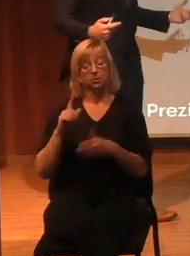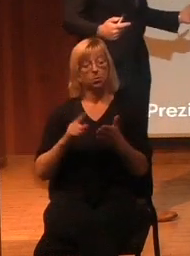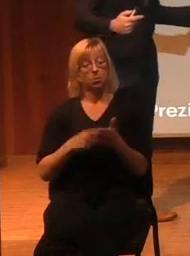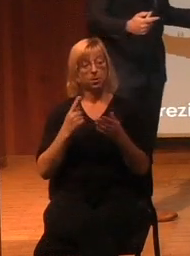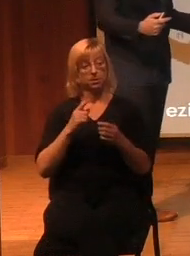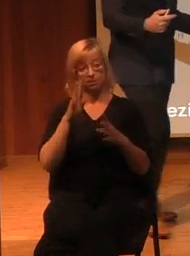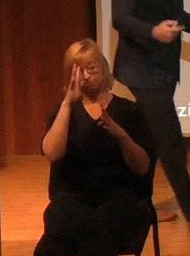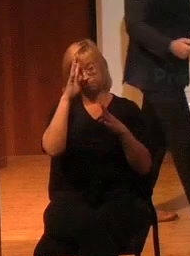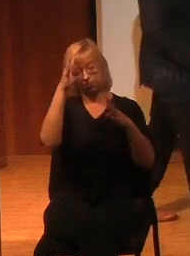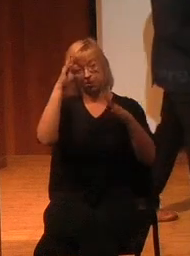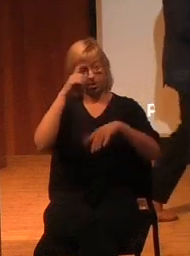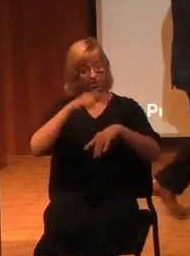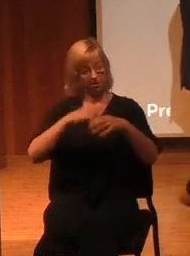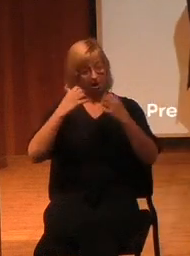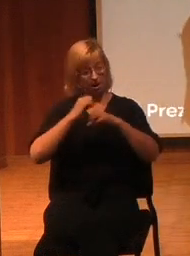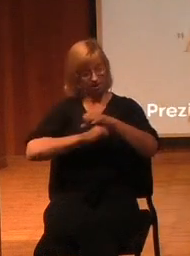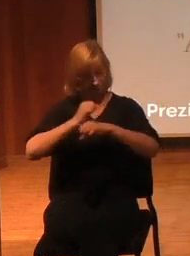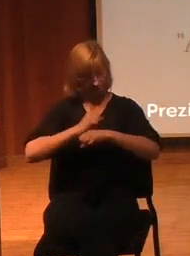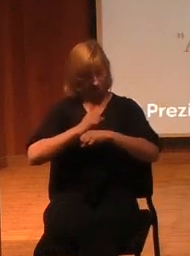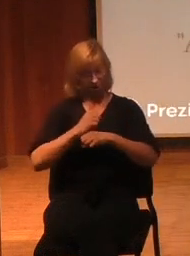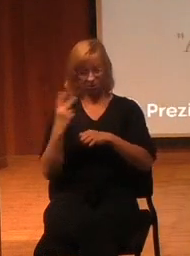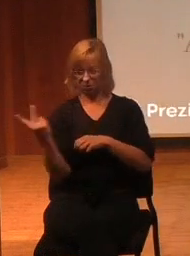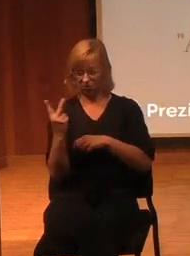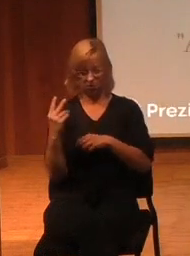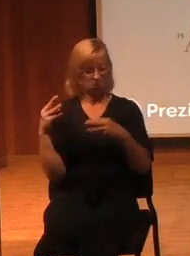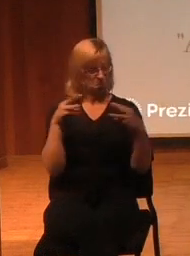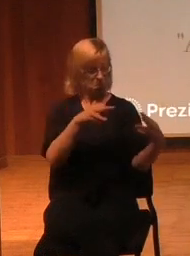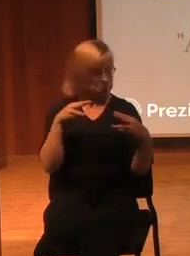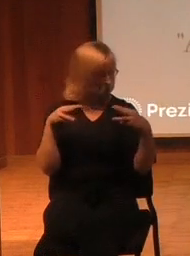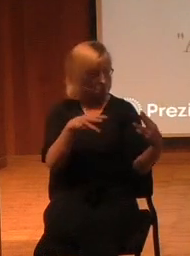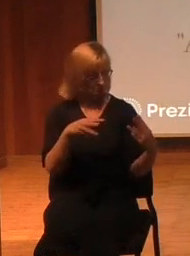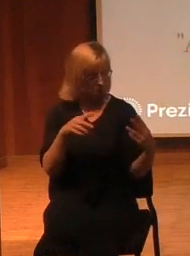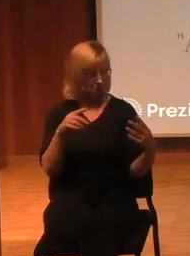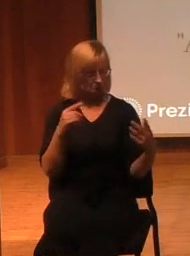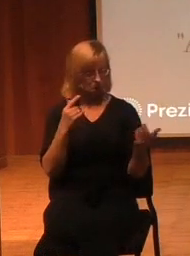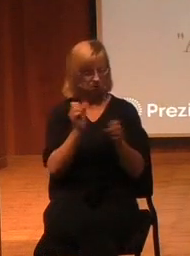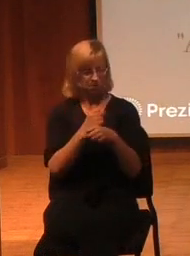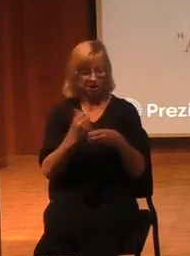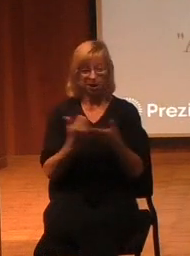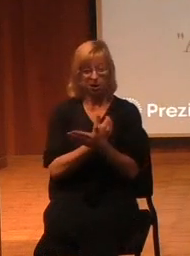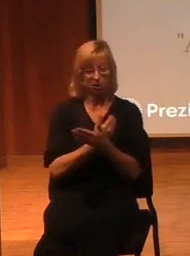this time travel device, they get in a war with each other where they're constantly making new devices